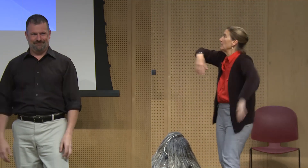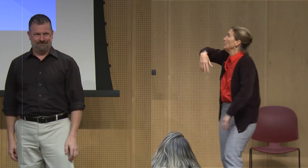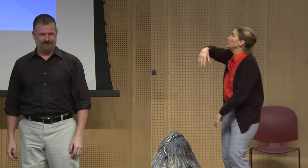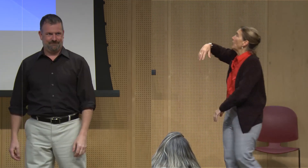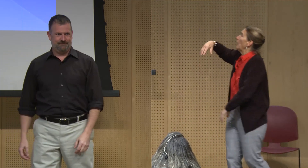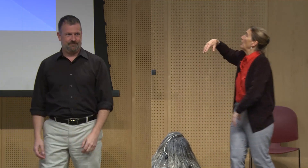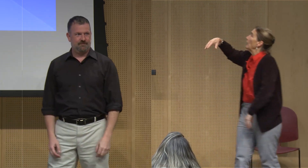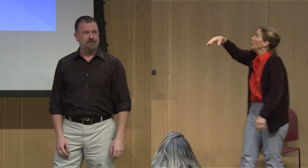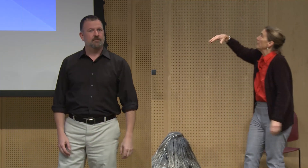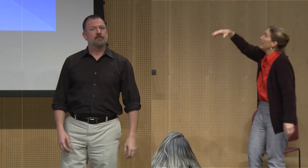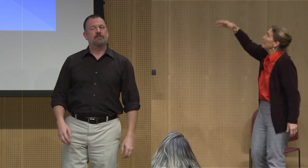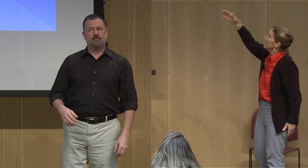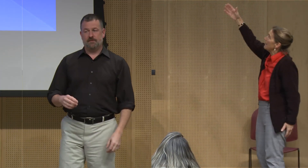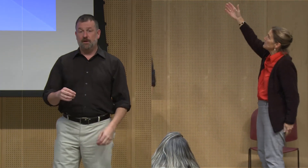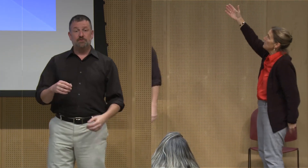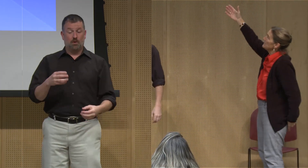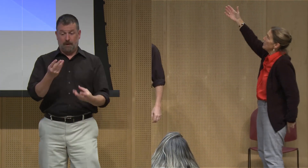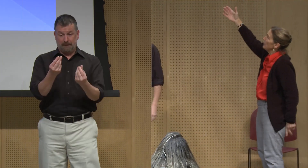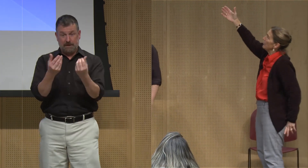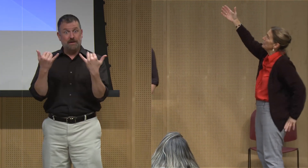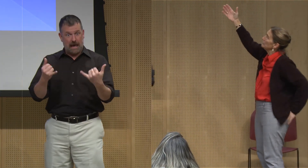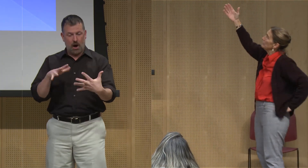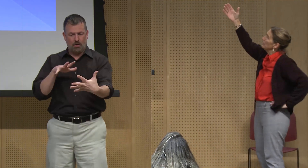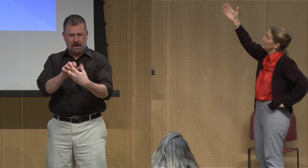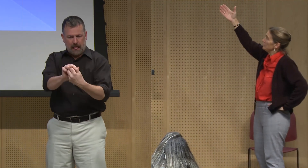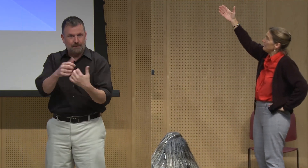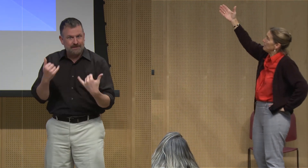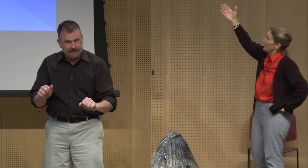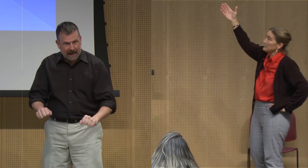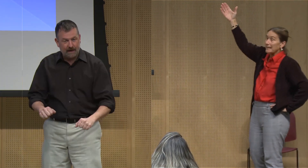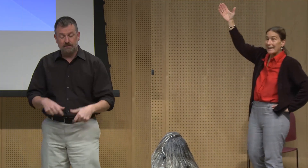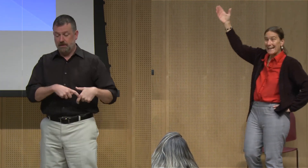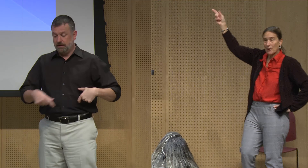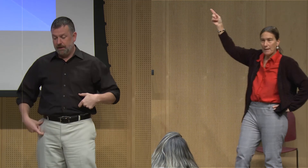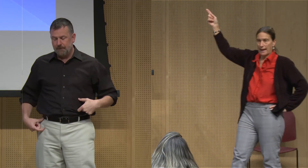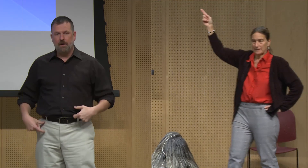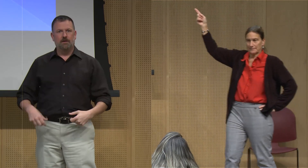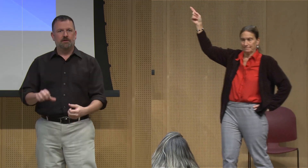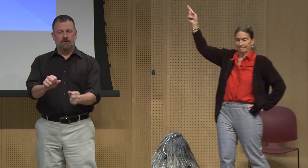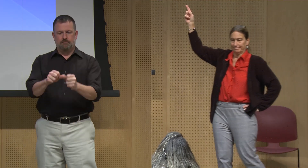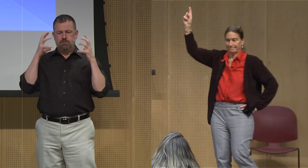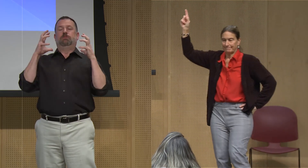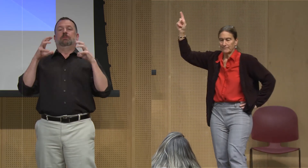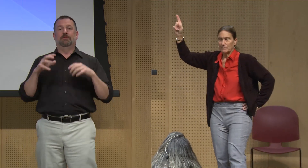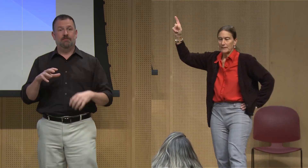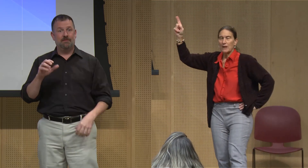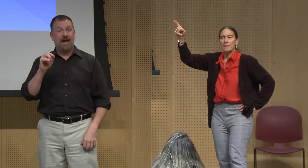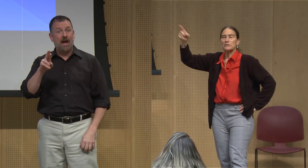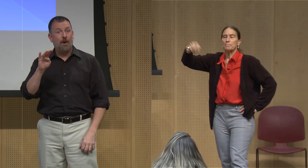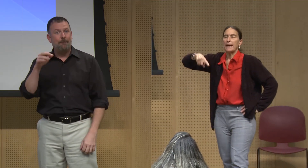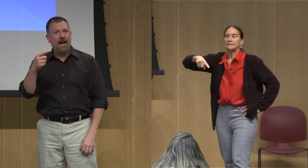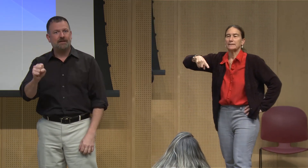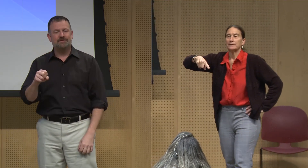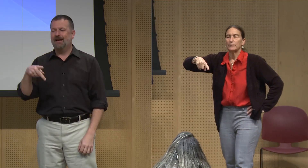SO YOU'VE GOT COLLAPSIBLE MATERIALS, SEATBELTS, AIR BAGS. AIR BAGS ARE PASSIVE.